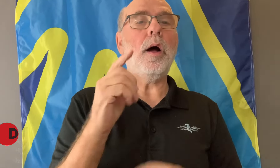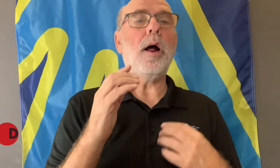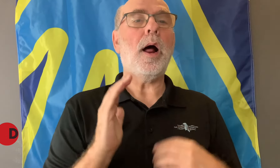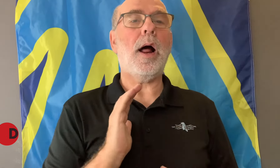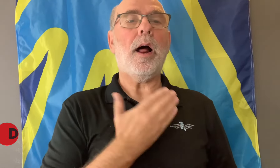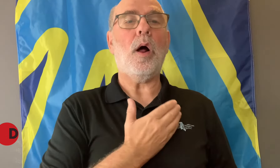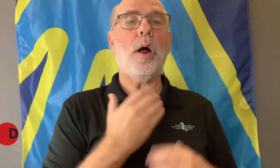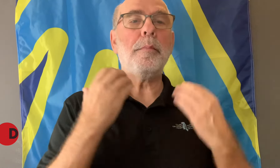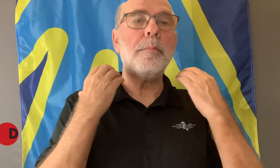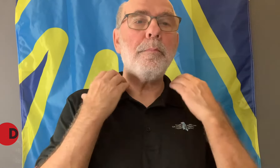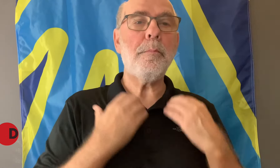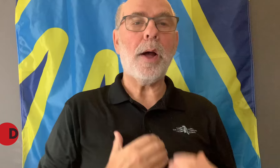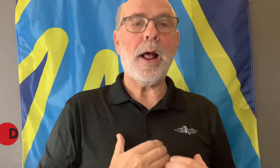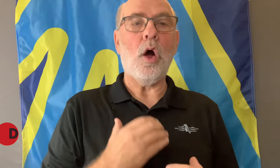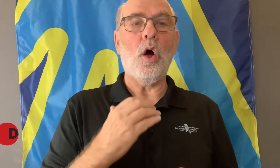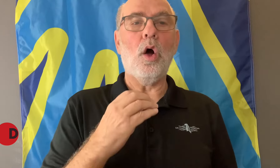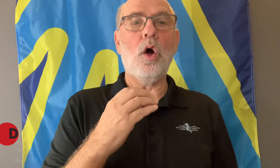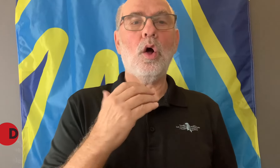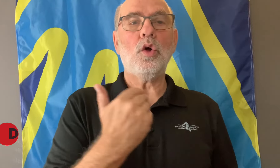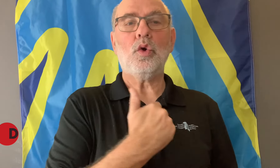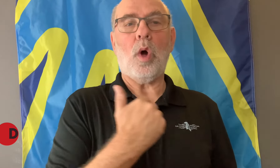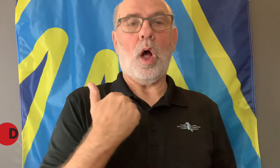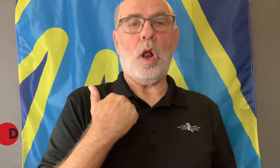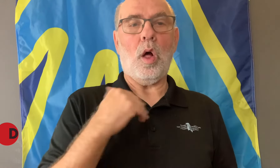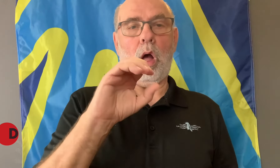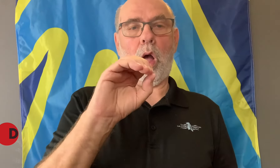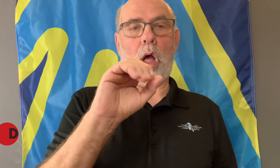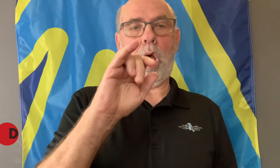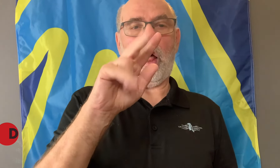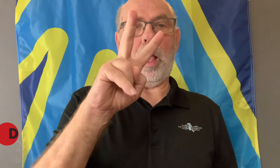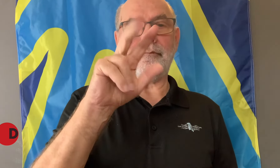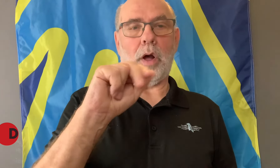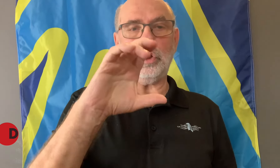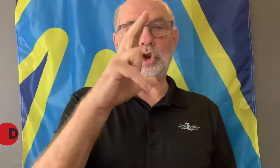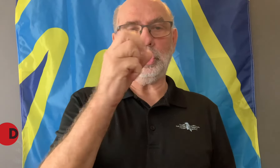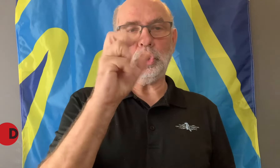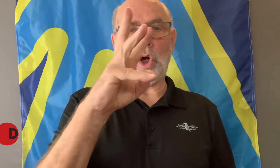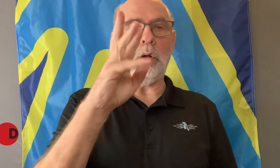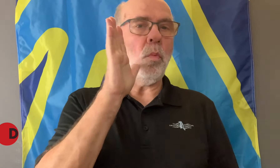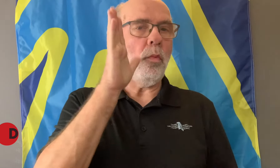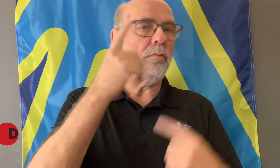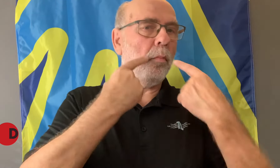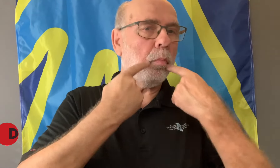Our Toronto Mayor Olivia Chow will proclaim United Nations